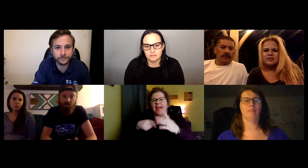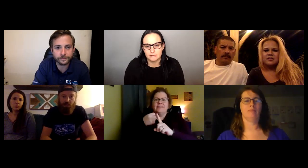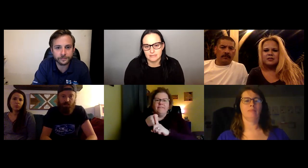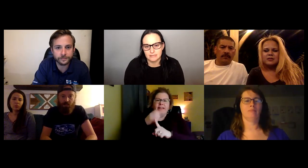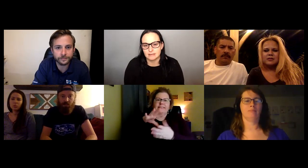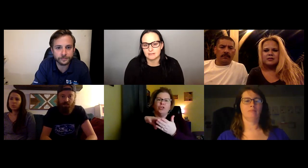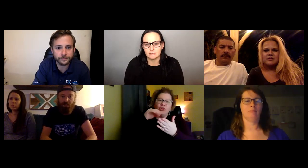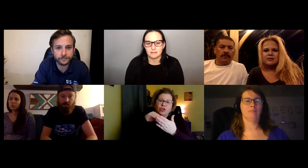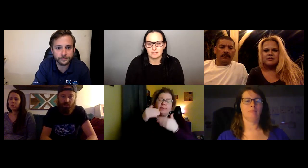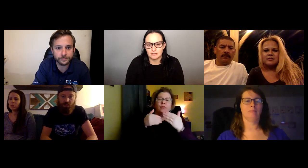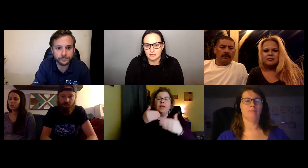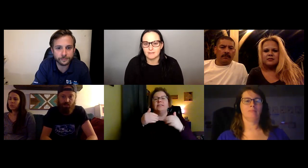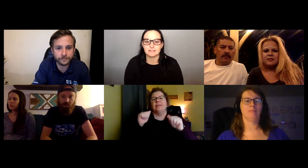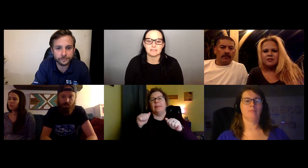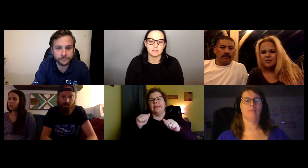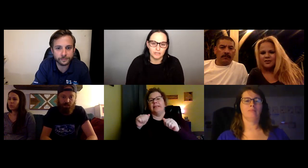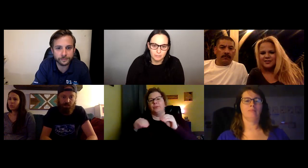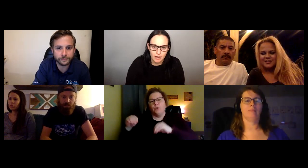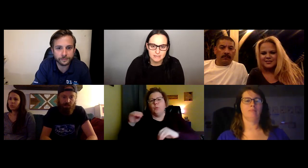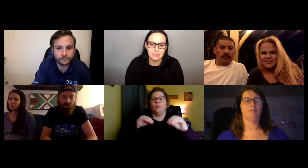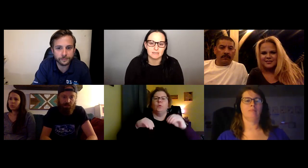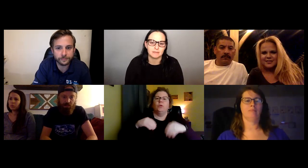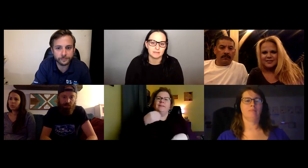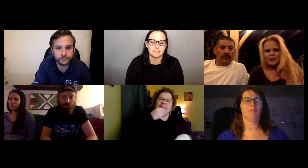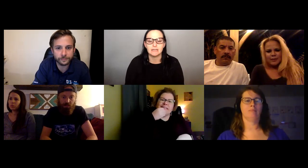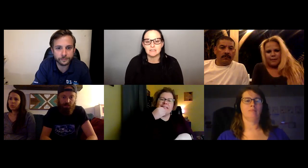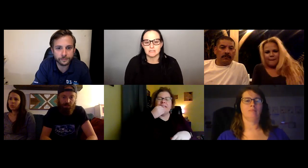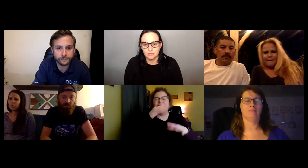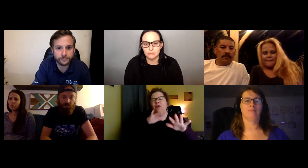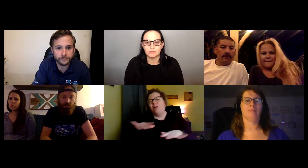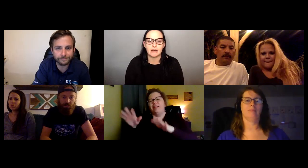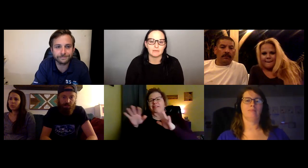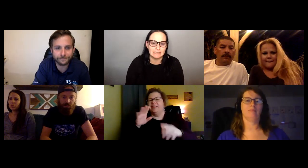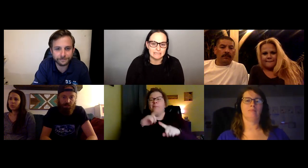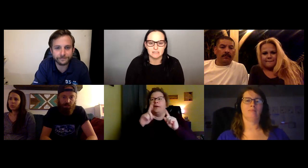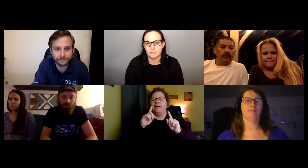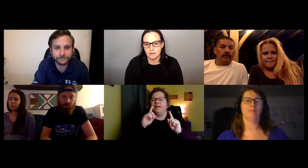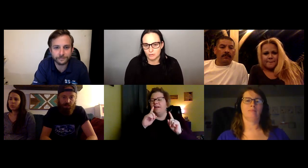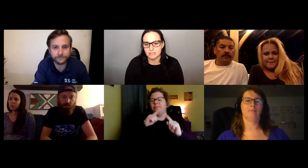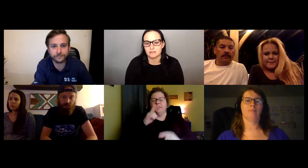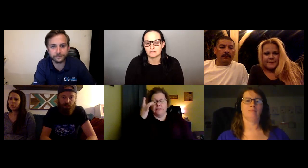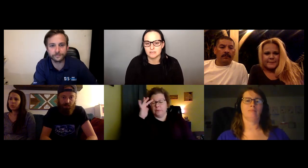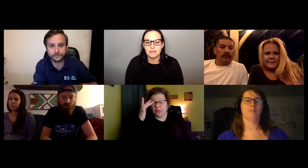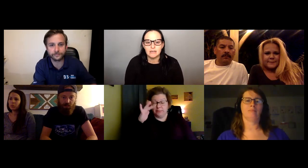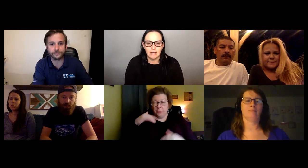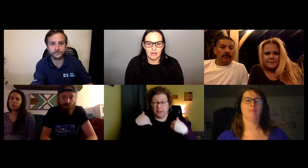things that affects his learning process ability